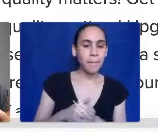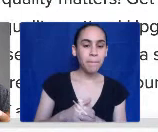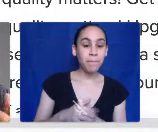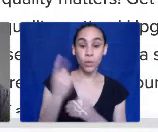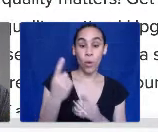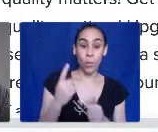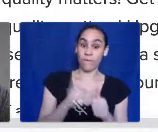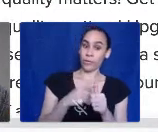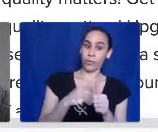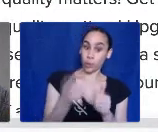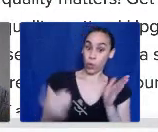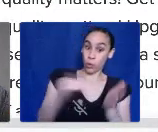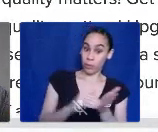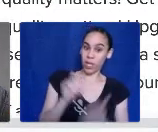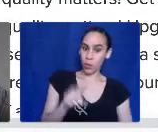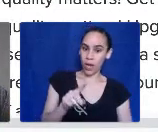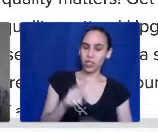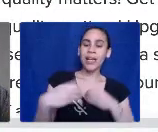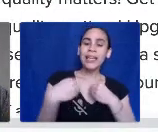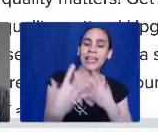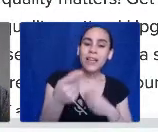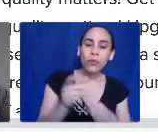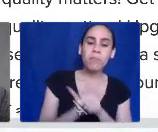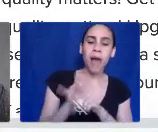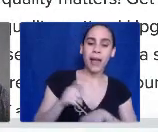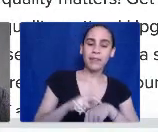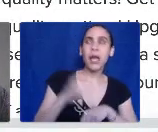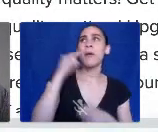to answer the question right and ask clarifying questions right oh hey so what do you mean when